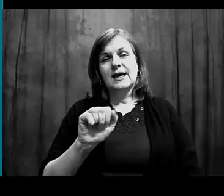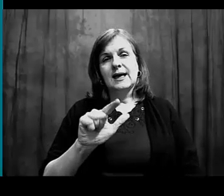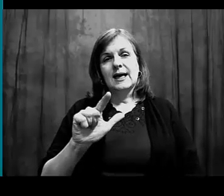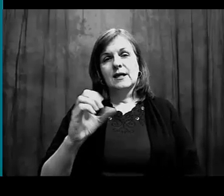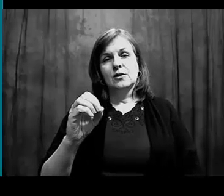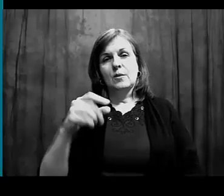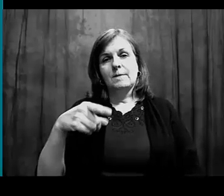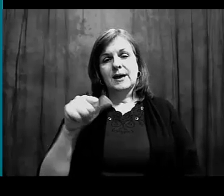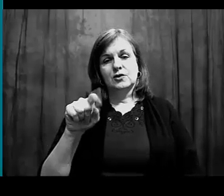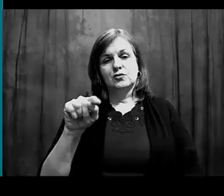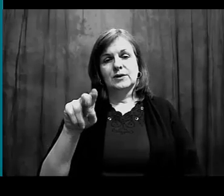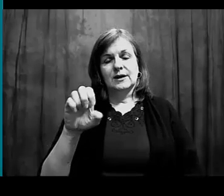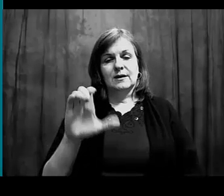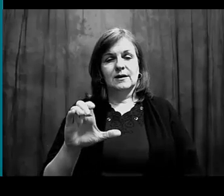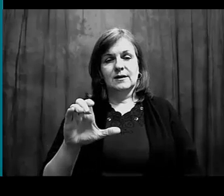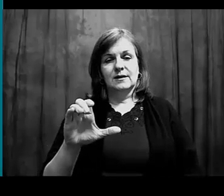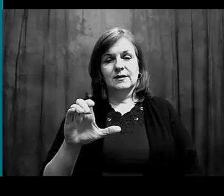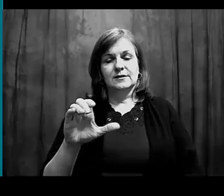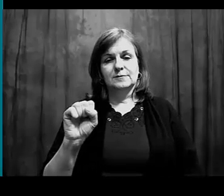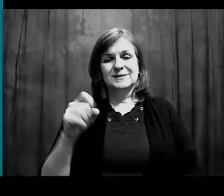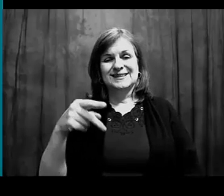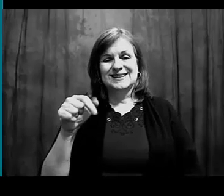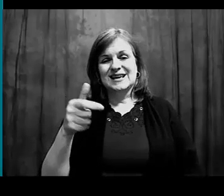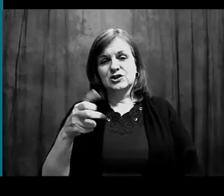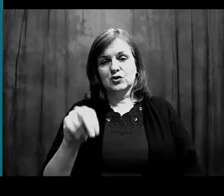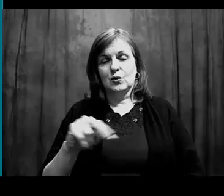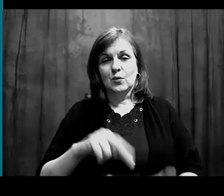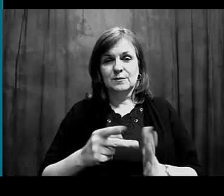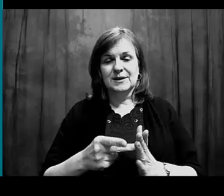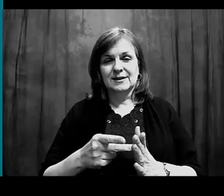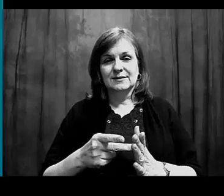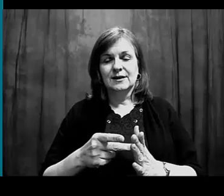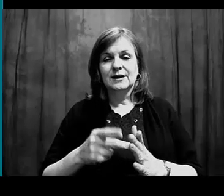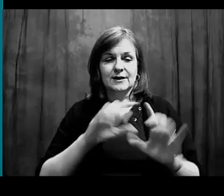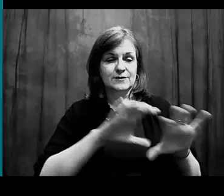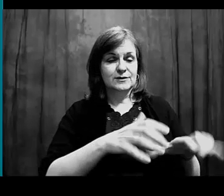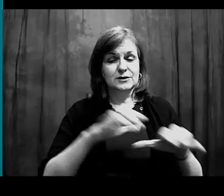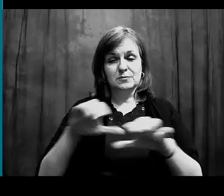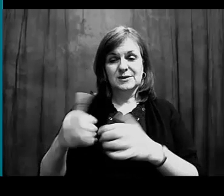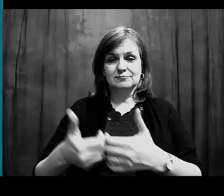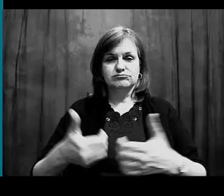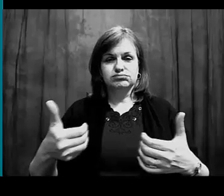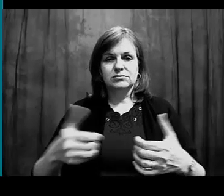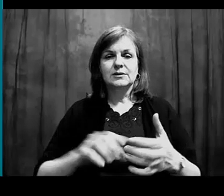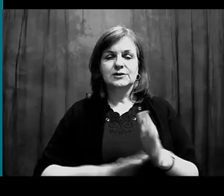this is something known as Allopatric Speciation -- so a population divided by geographical barriers